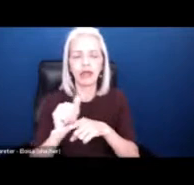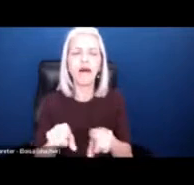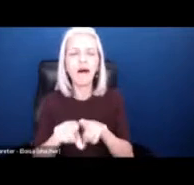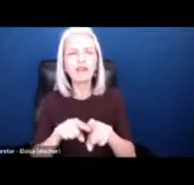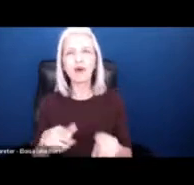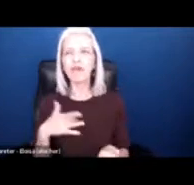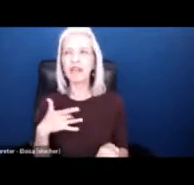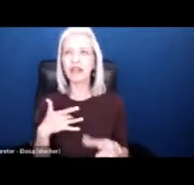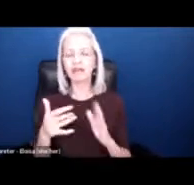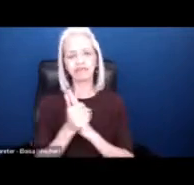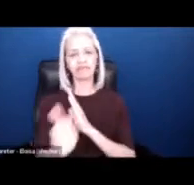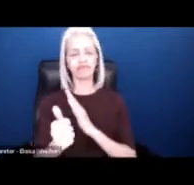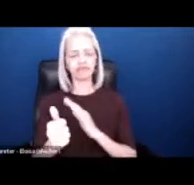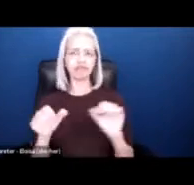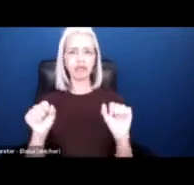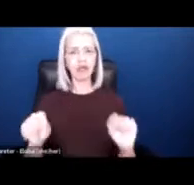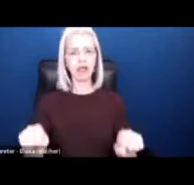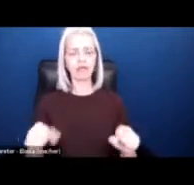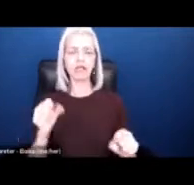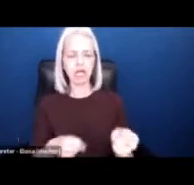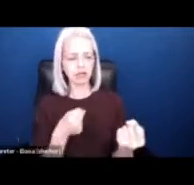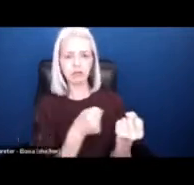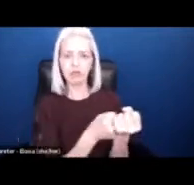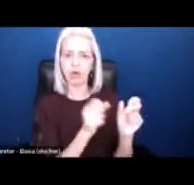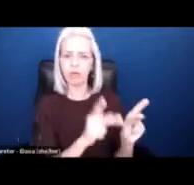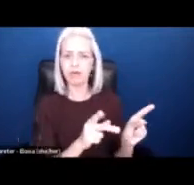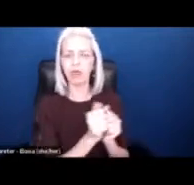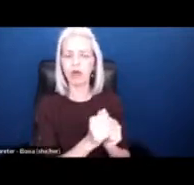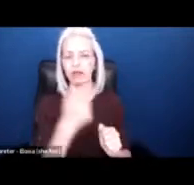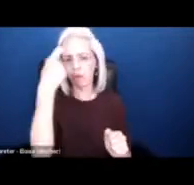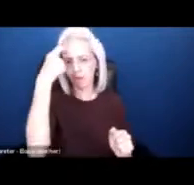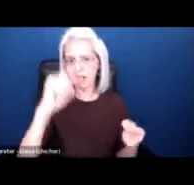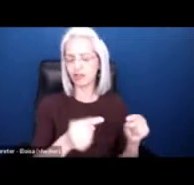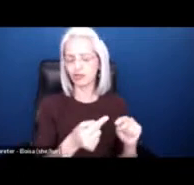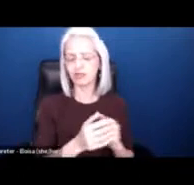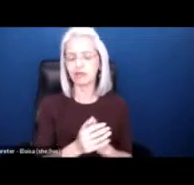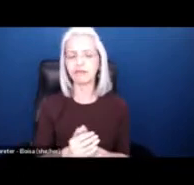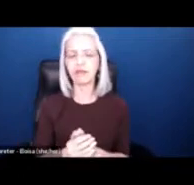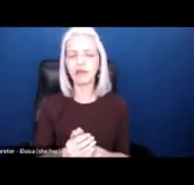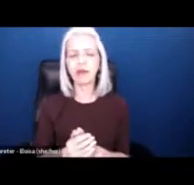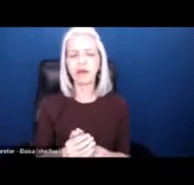confident that they can support people with brain injury. One of the things that we try to